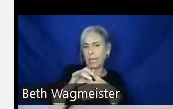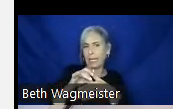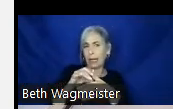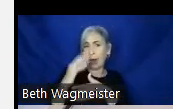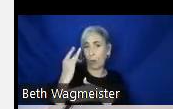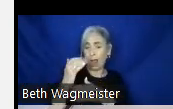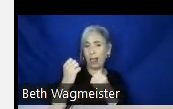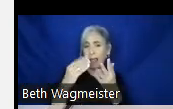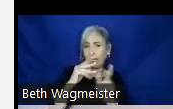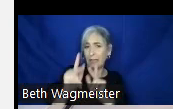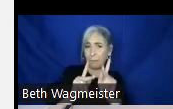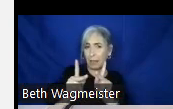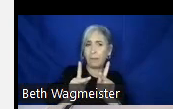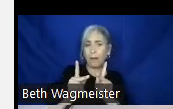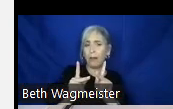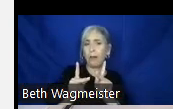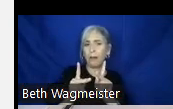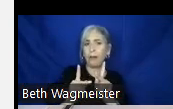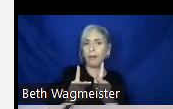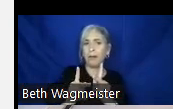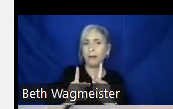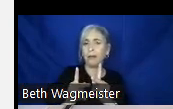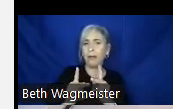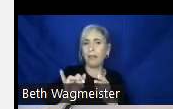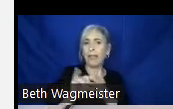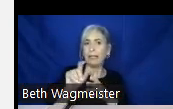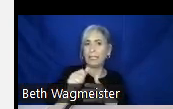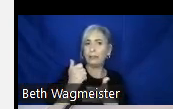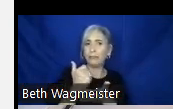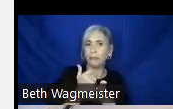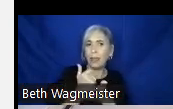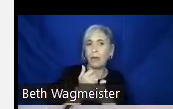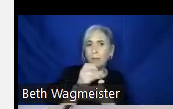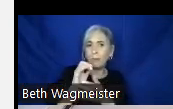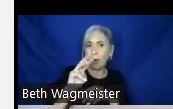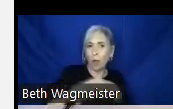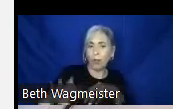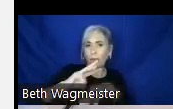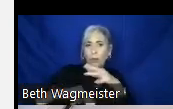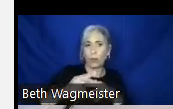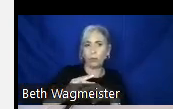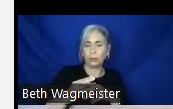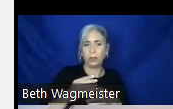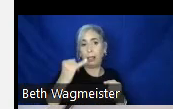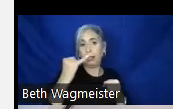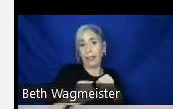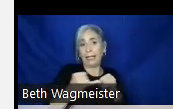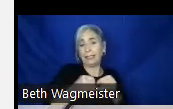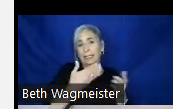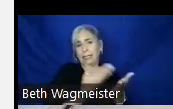people that are low literate in the world. Lastly, examples like documentation, other places,